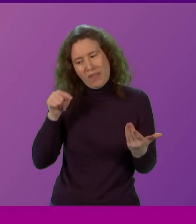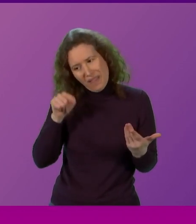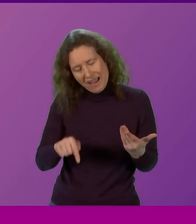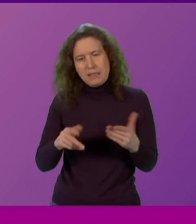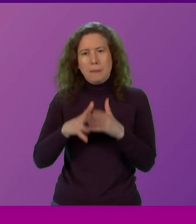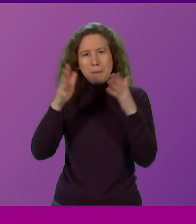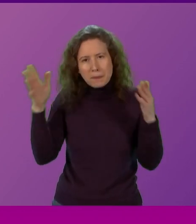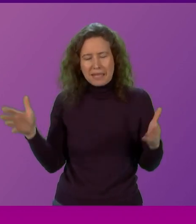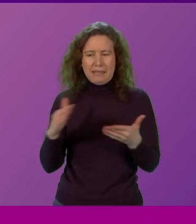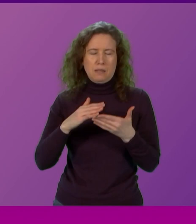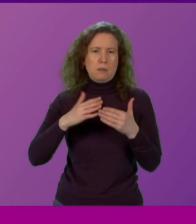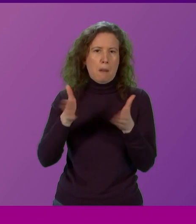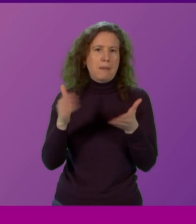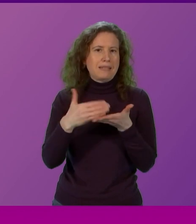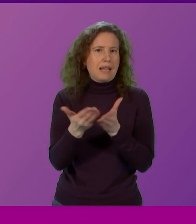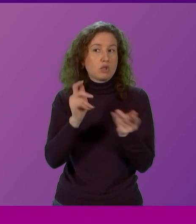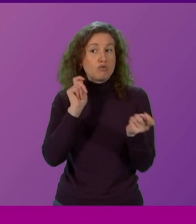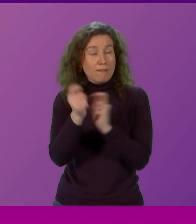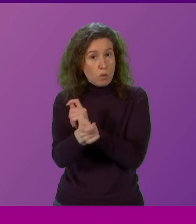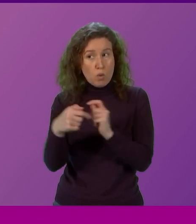public sector reform in Scotland since the Parliament was established.